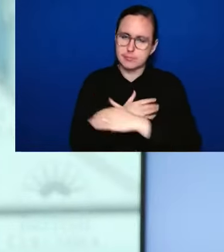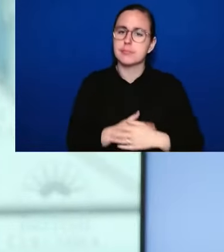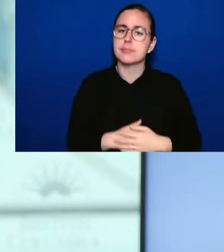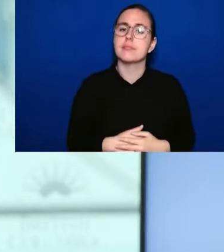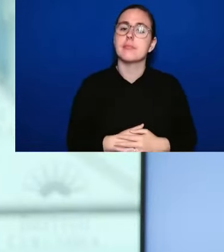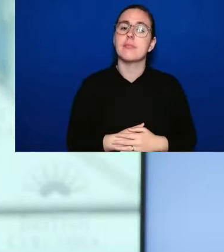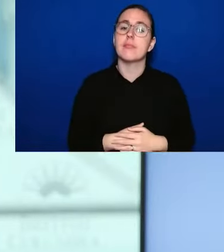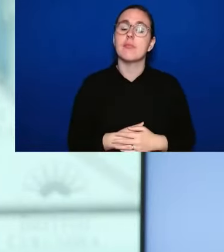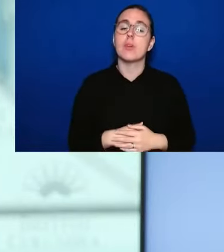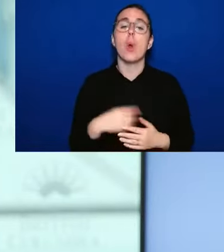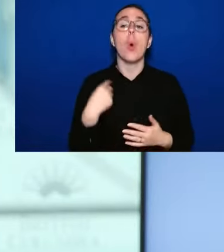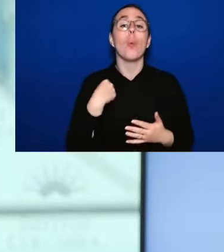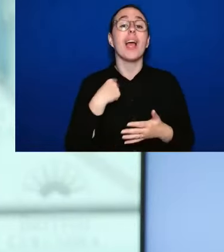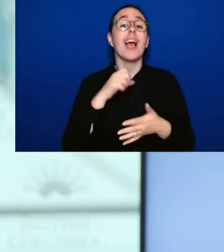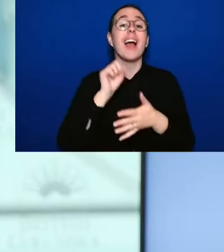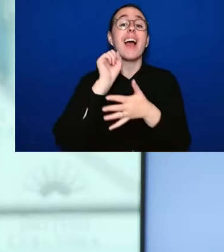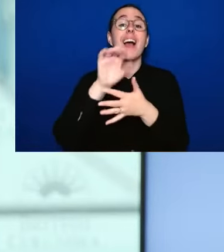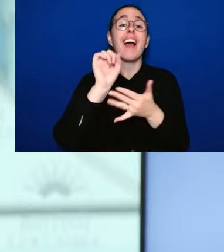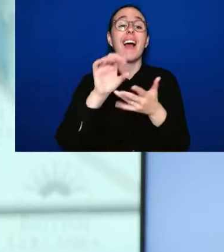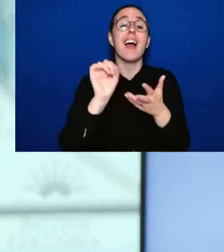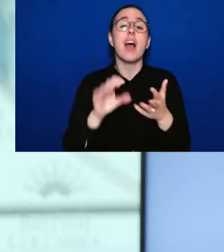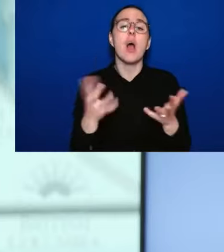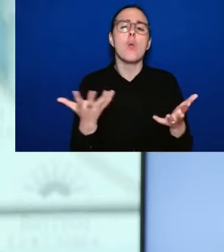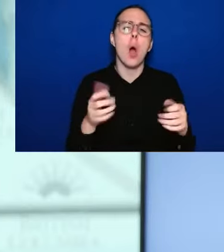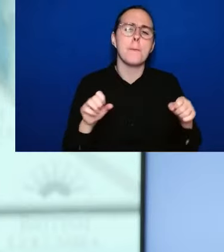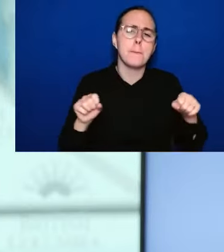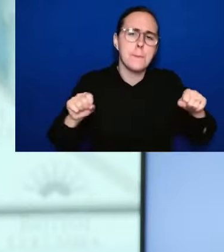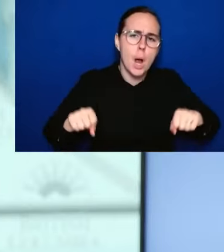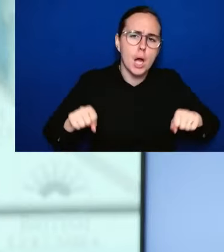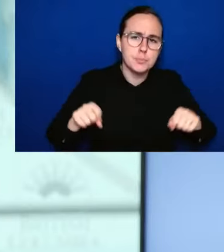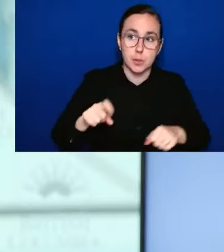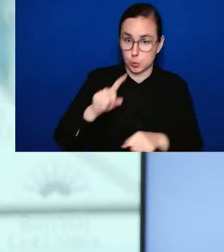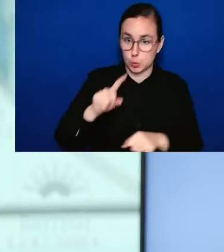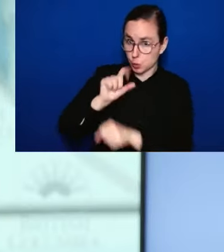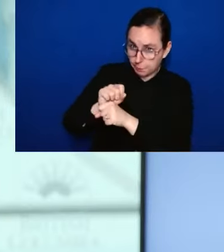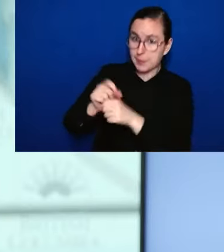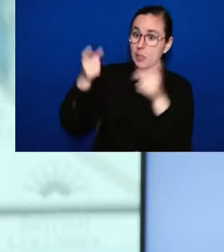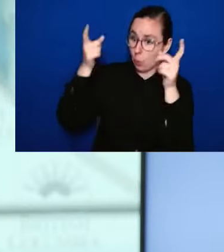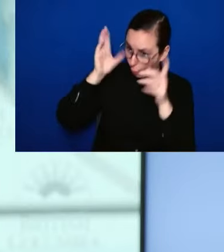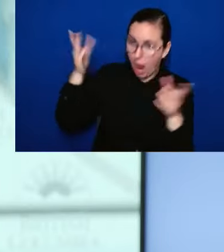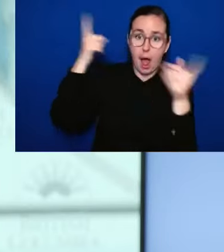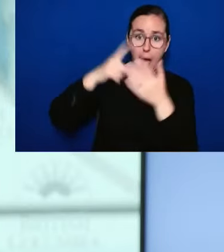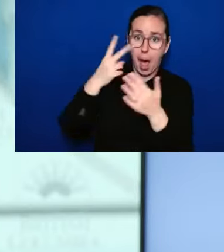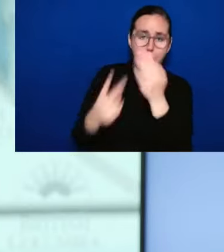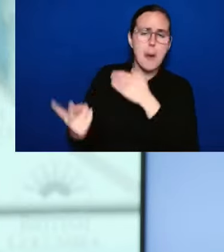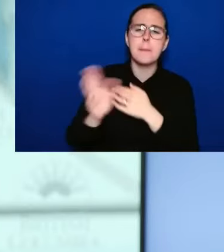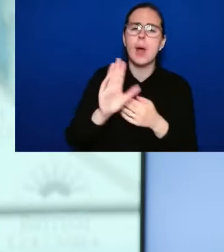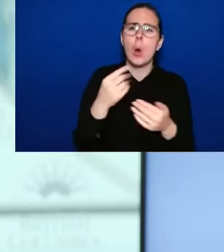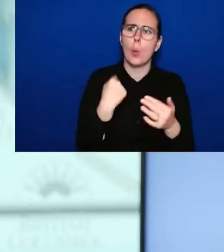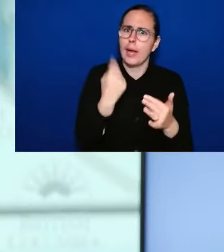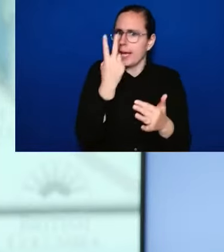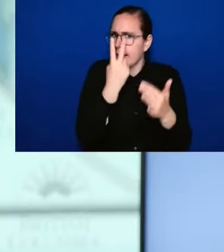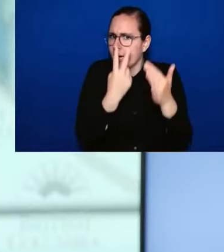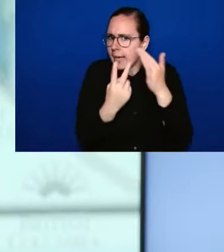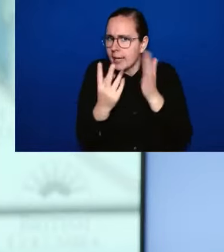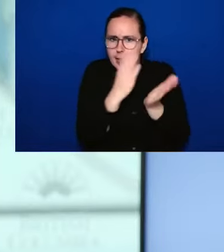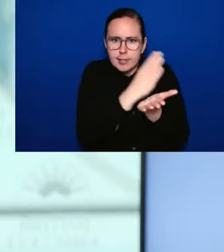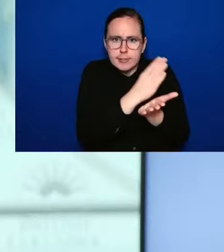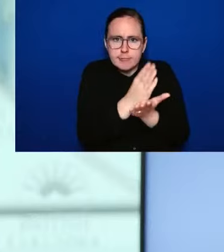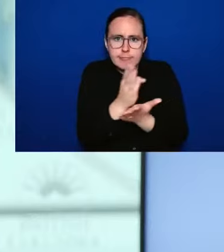And we need to plan to because we have seen this end I think we have to recognise that viruses